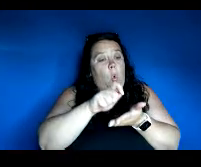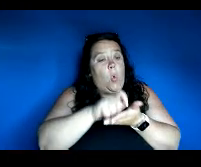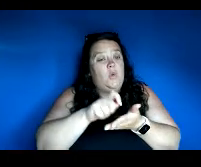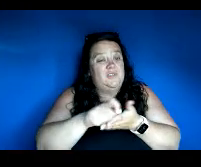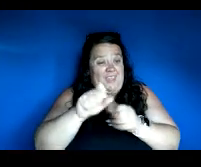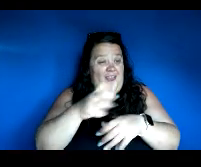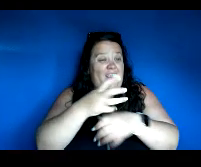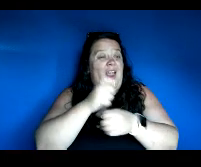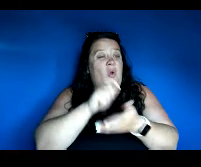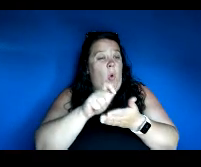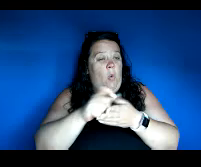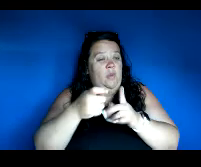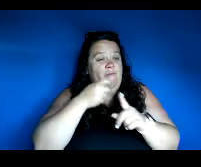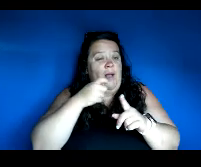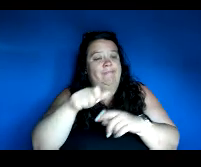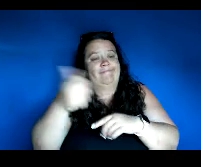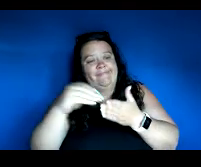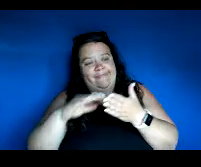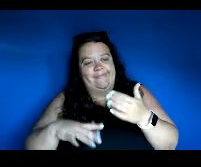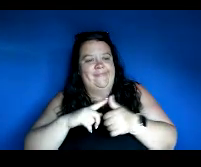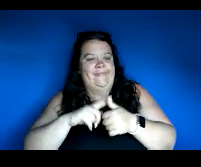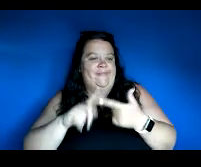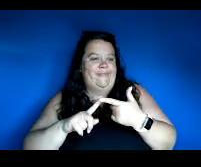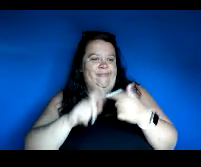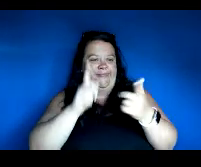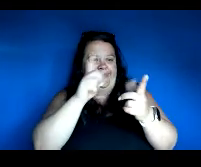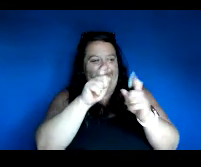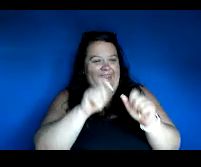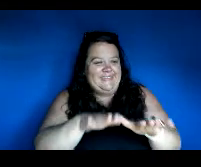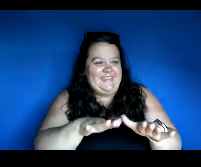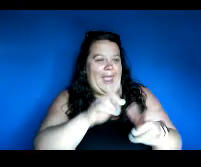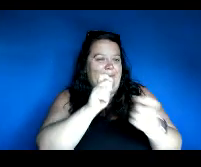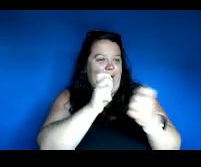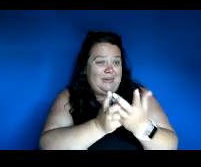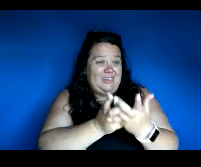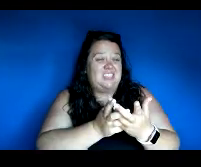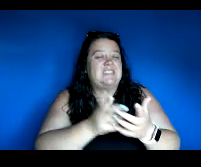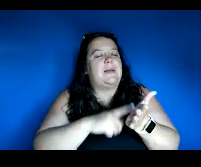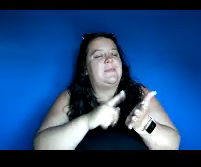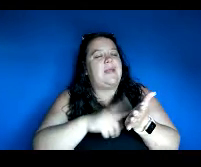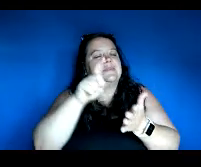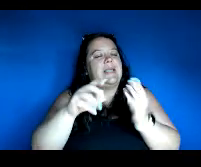there are additional sort of steps for those processes, and it's important that students learn